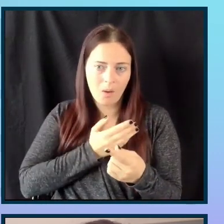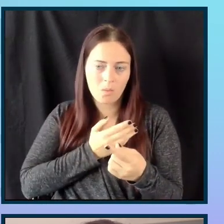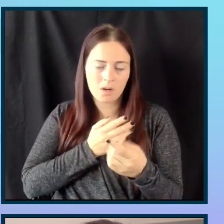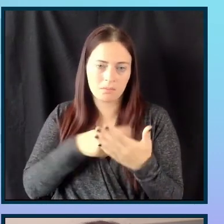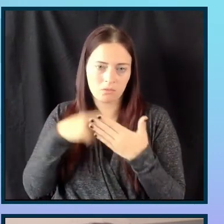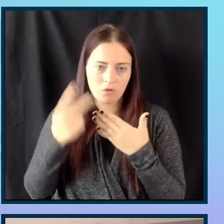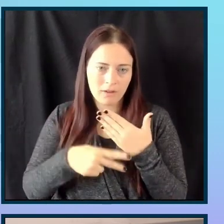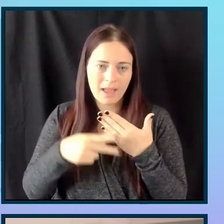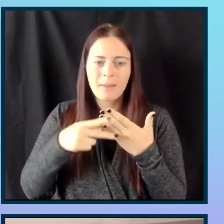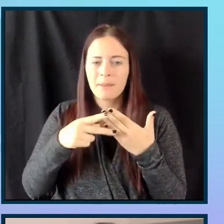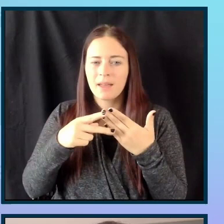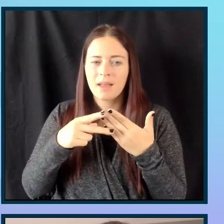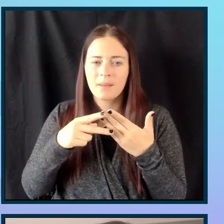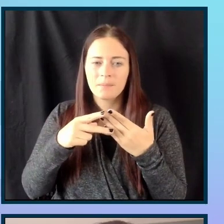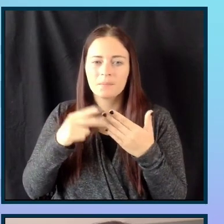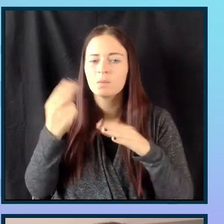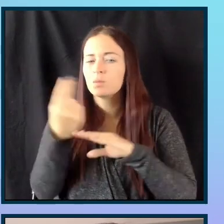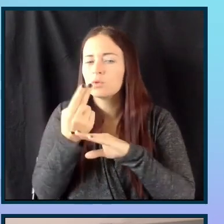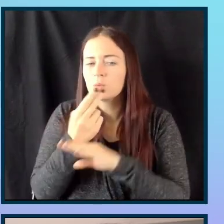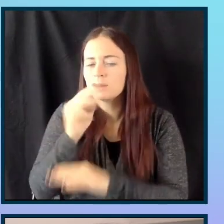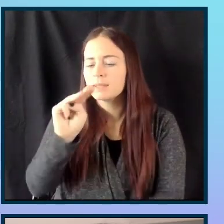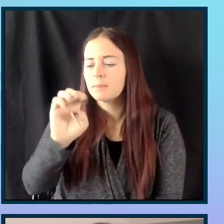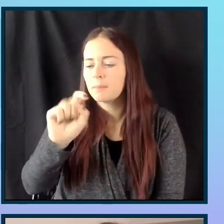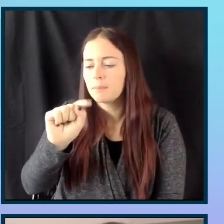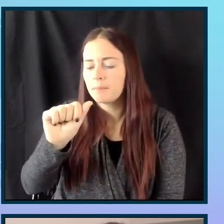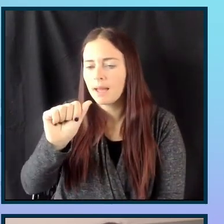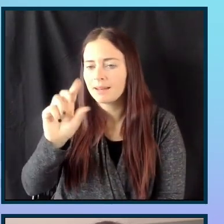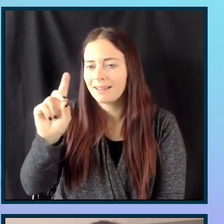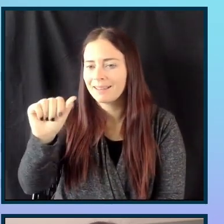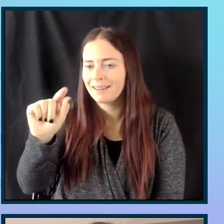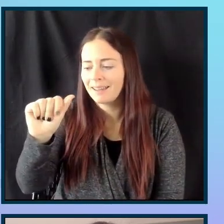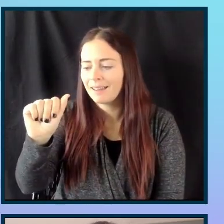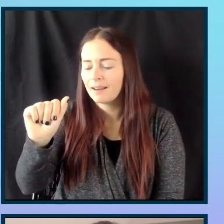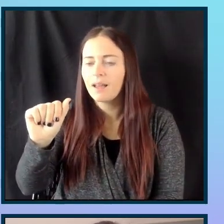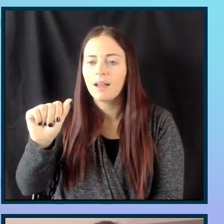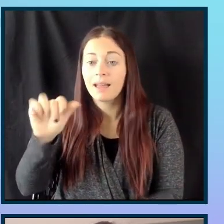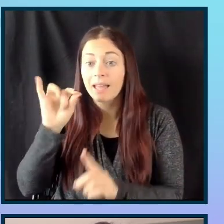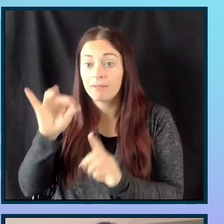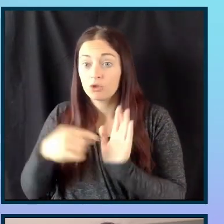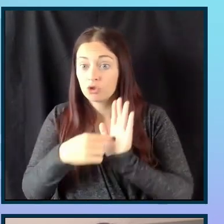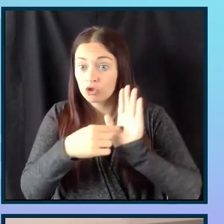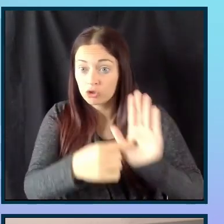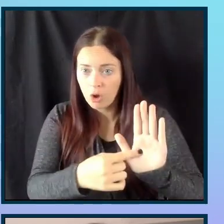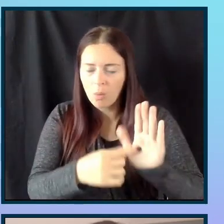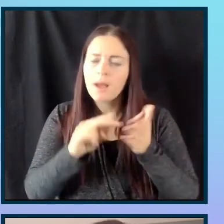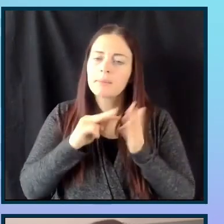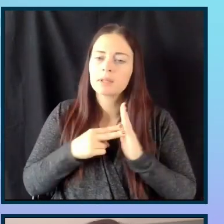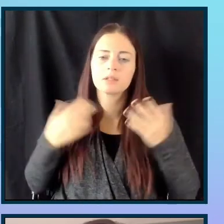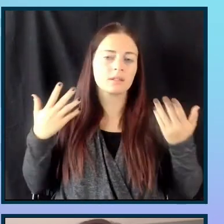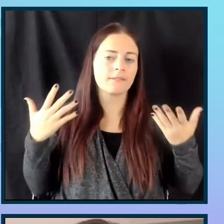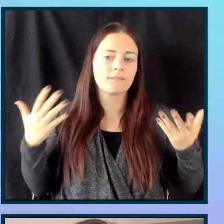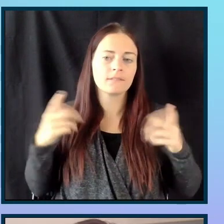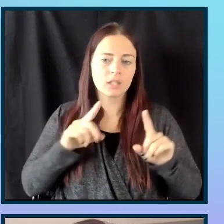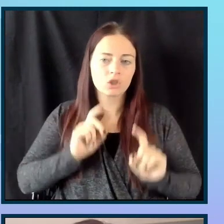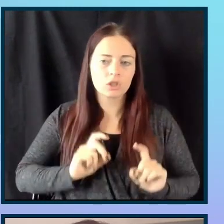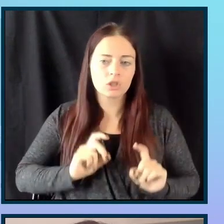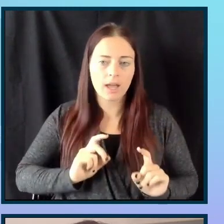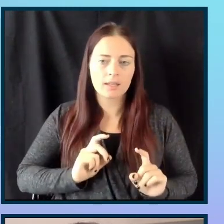So if you included metadata that showed that you've done this kind of testing, that you've ensured you have you followed